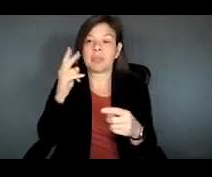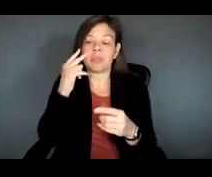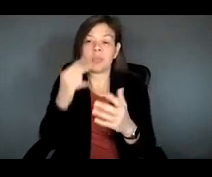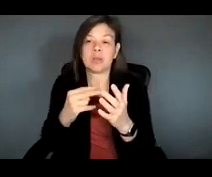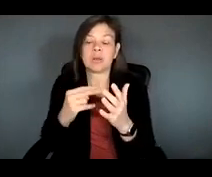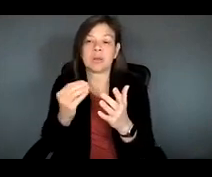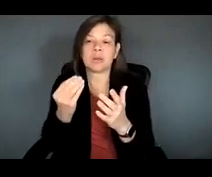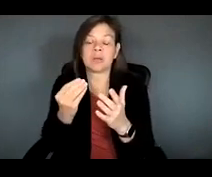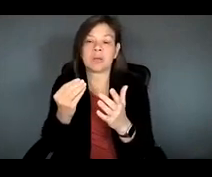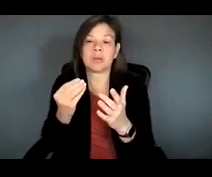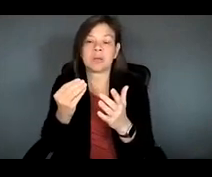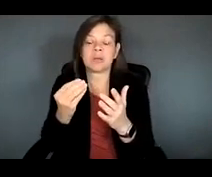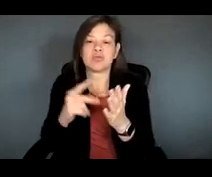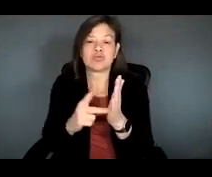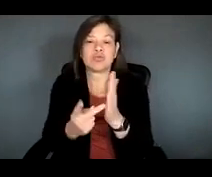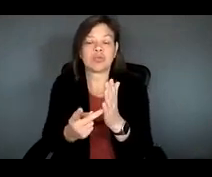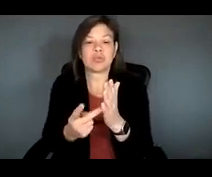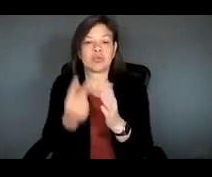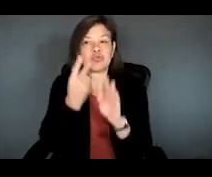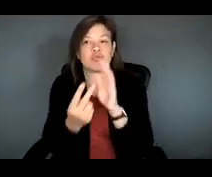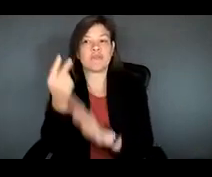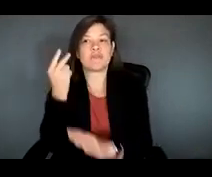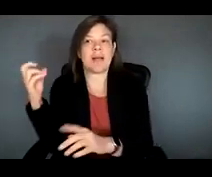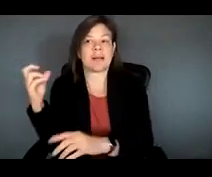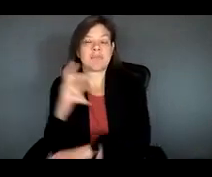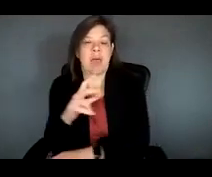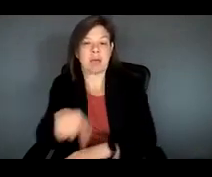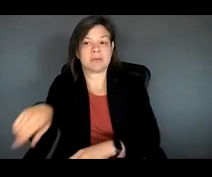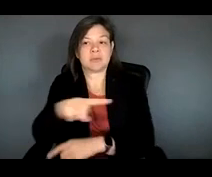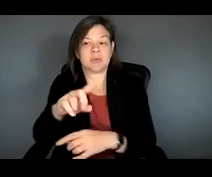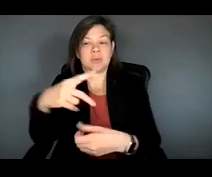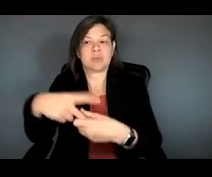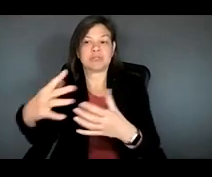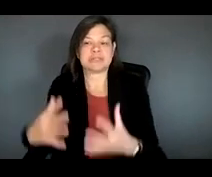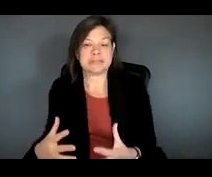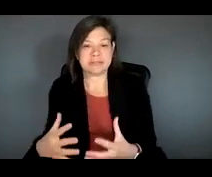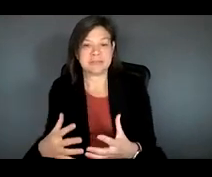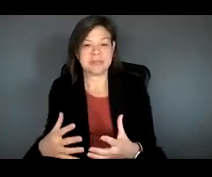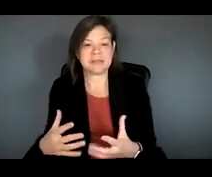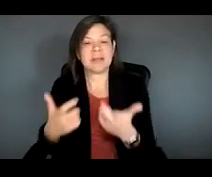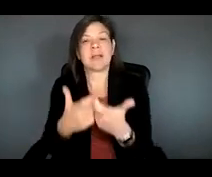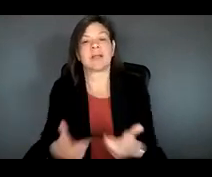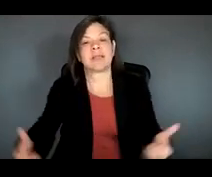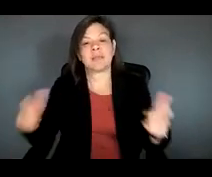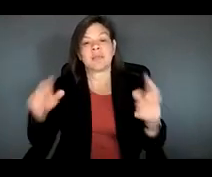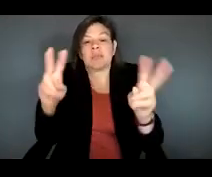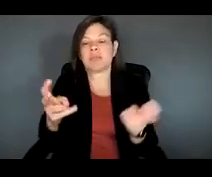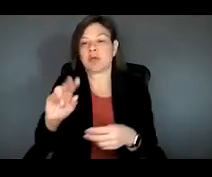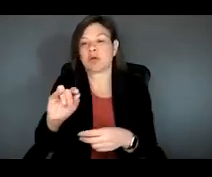the audience, the participants, the bigger themes that you have come up with.